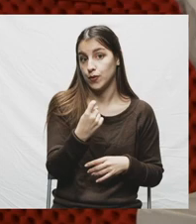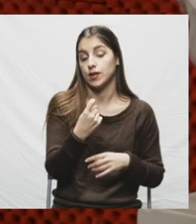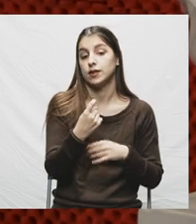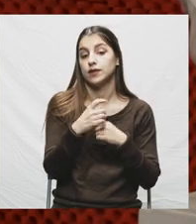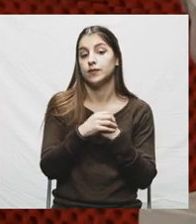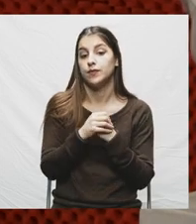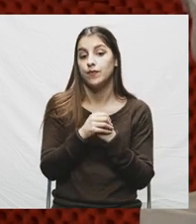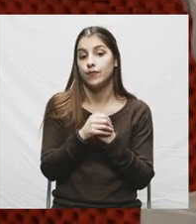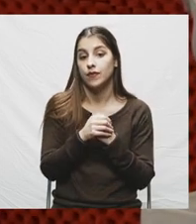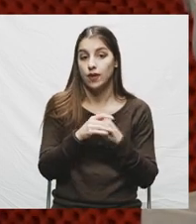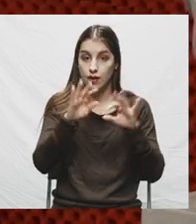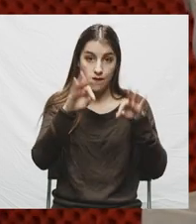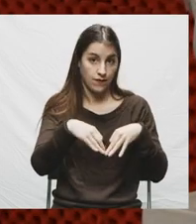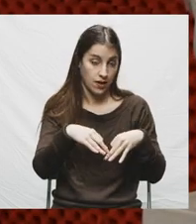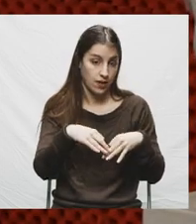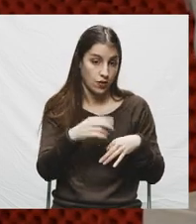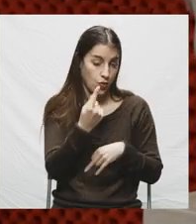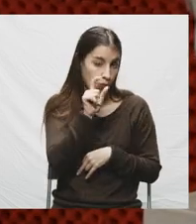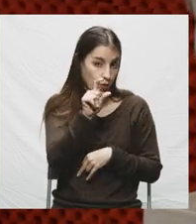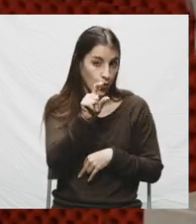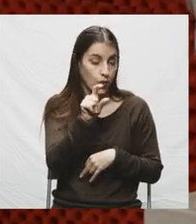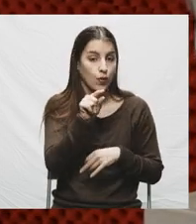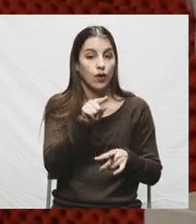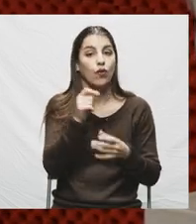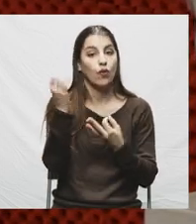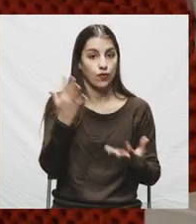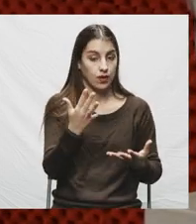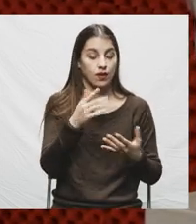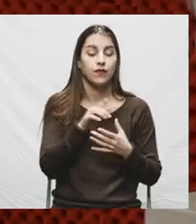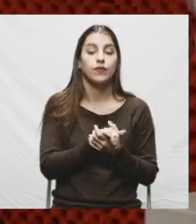there’s a remaining question that concludes, in a way, these invitations